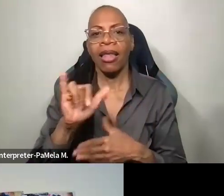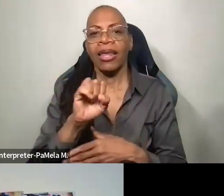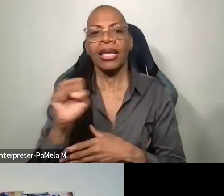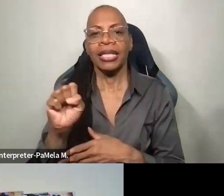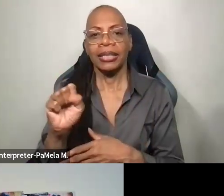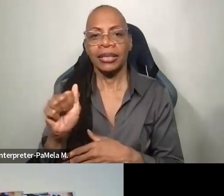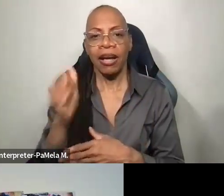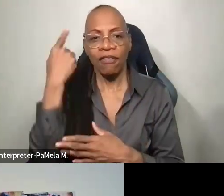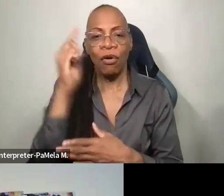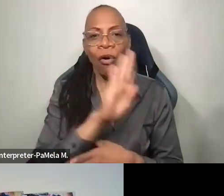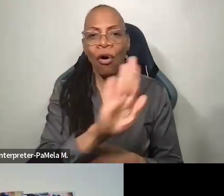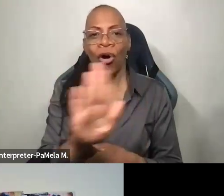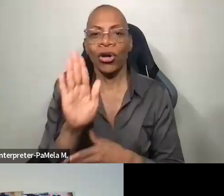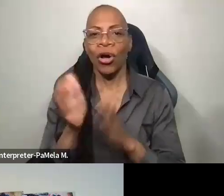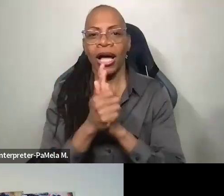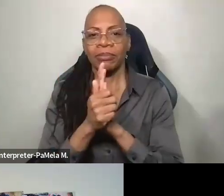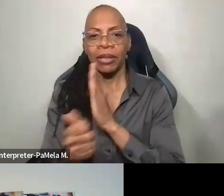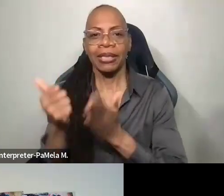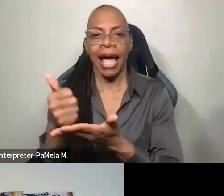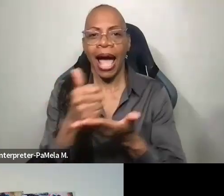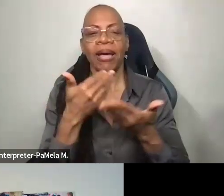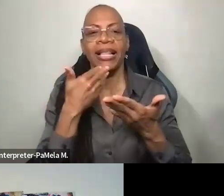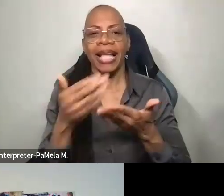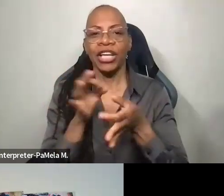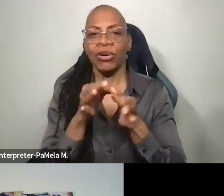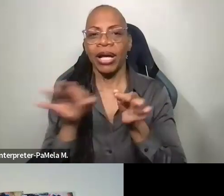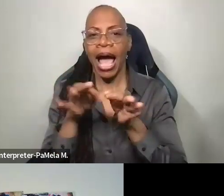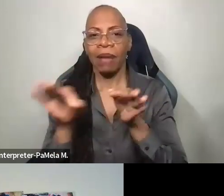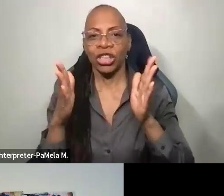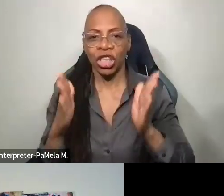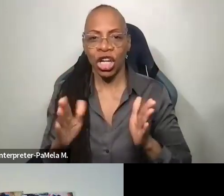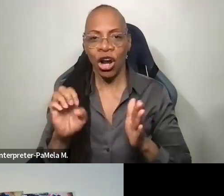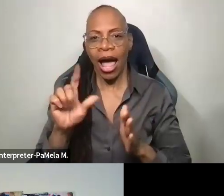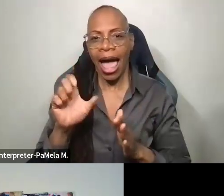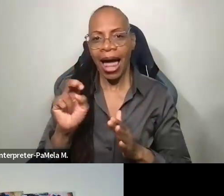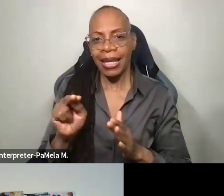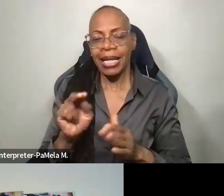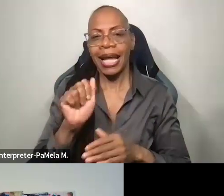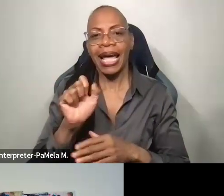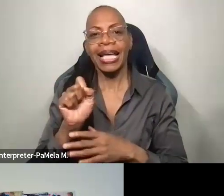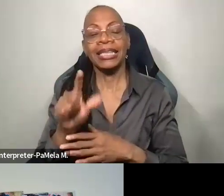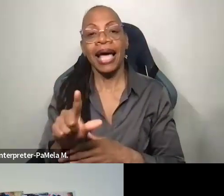Thank you to our captioner, Ellen, our ASL interpreters, Pamela and Dave,